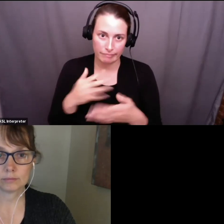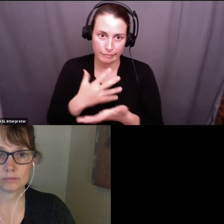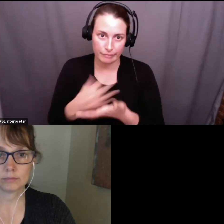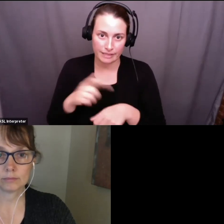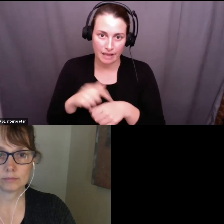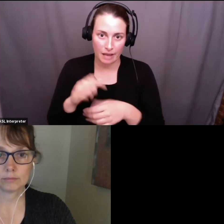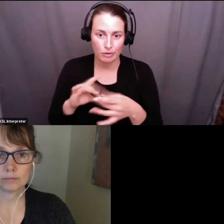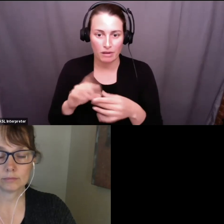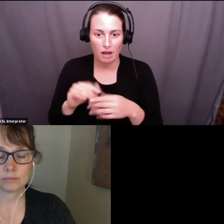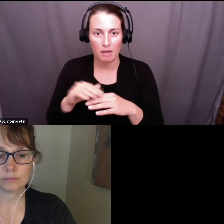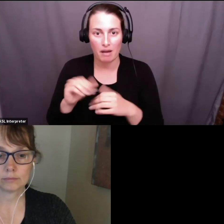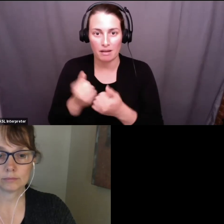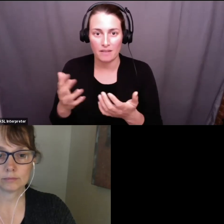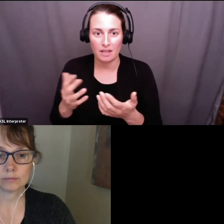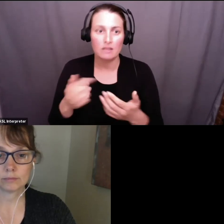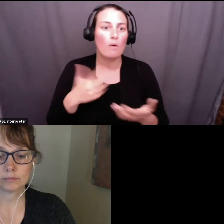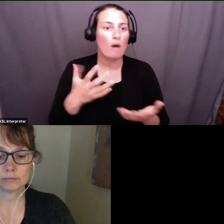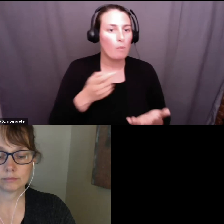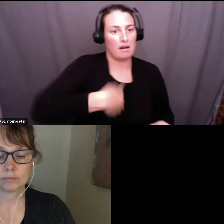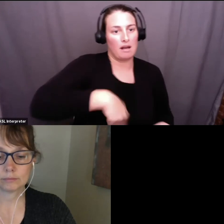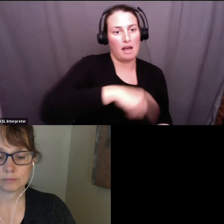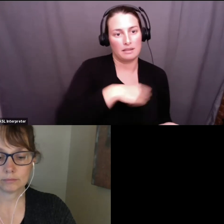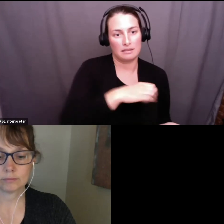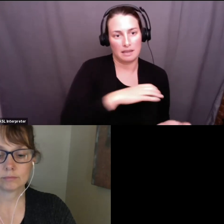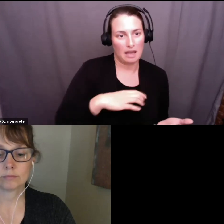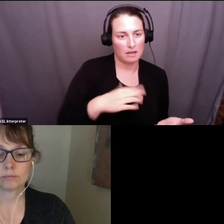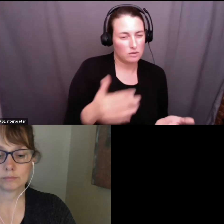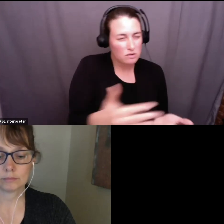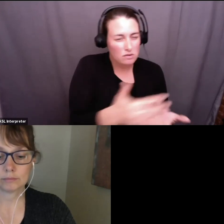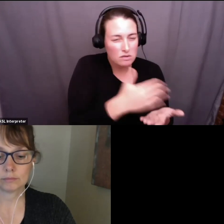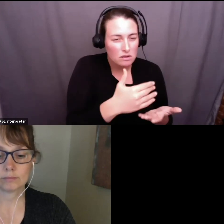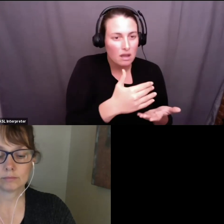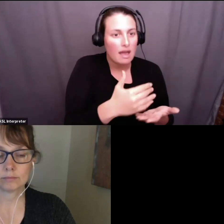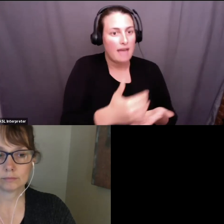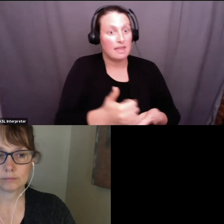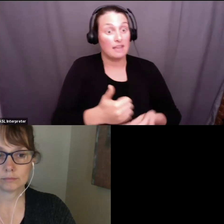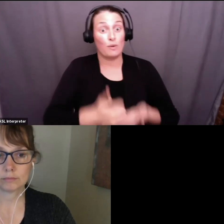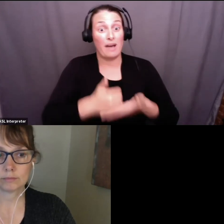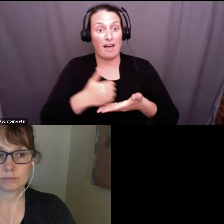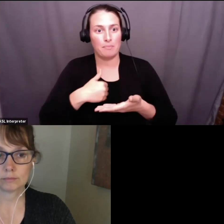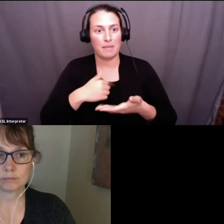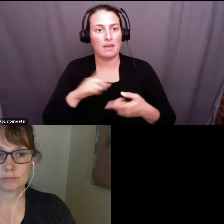like this Council to provide some help for me to figure out when to speak up and what